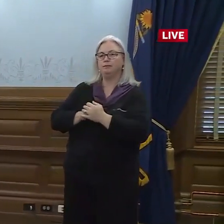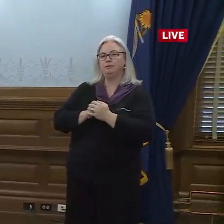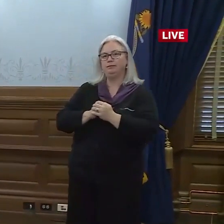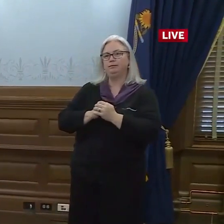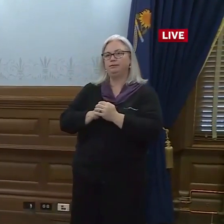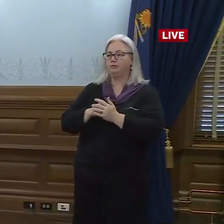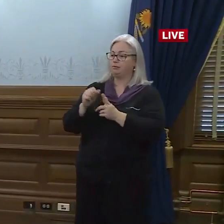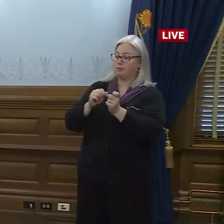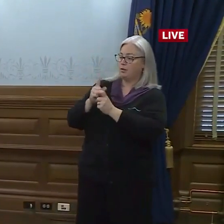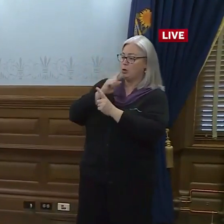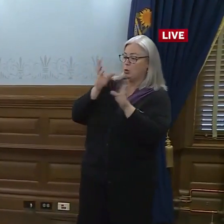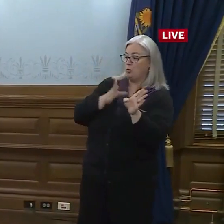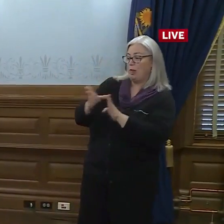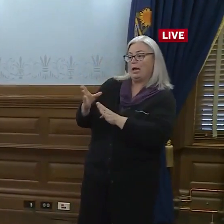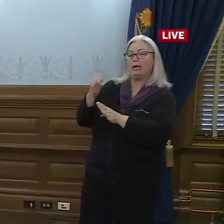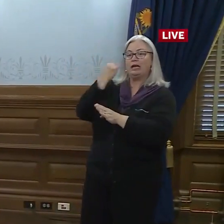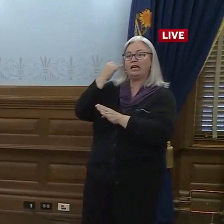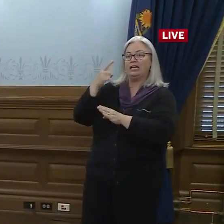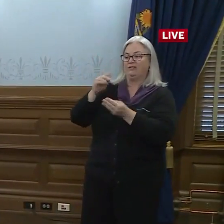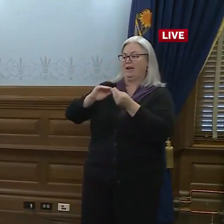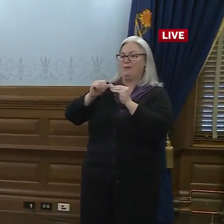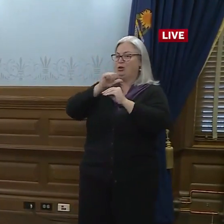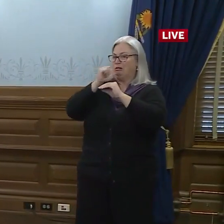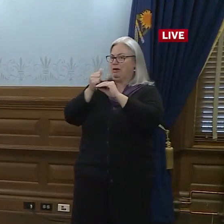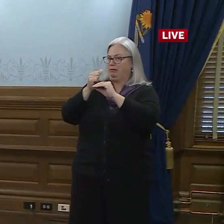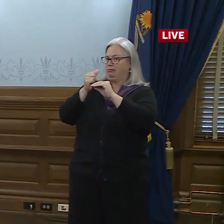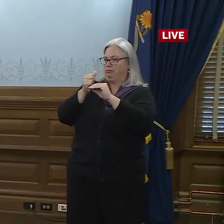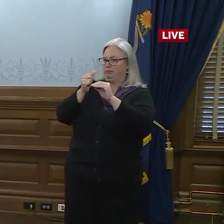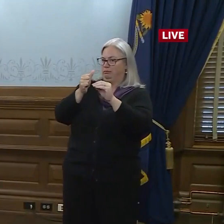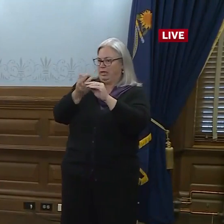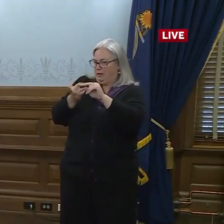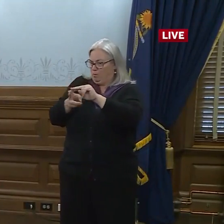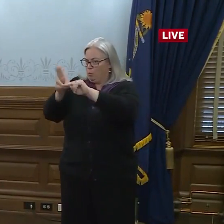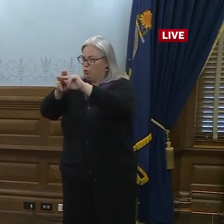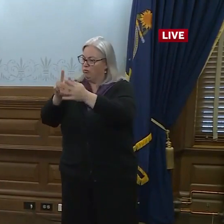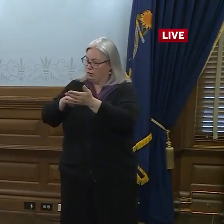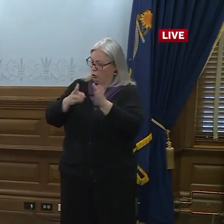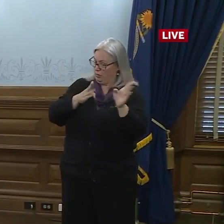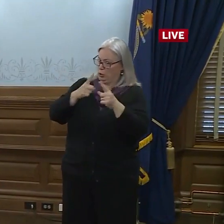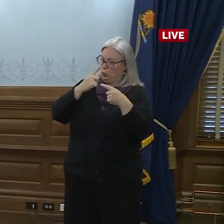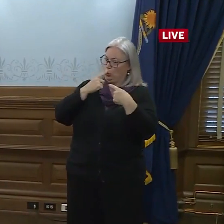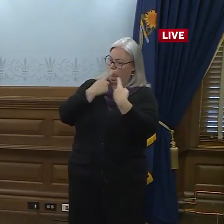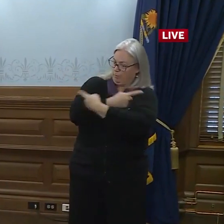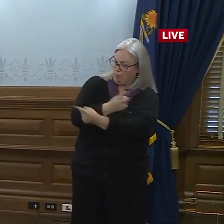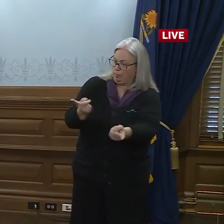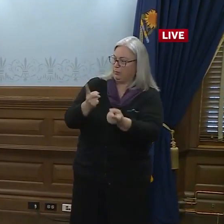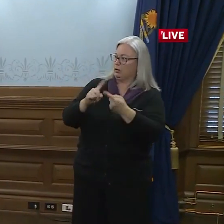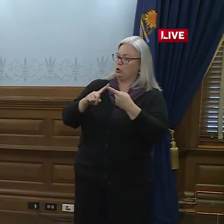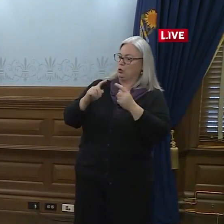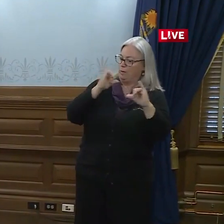I’LL TAKE SOME QUESTIONS. WE’VE BEEN LISTENING LIVE TO KANSAS GOVERNOR LAURA KELLY.